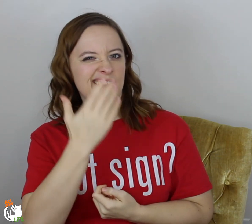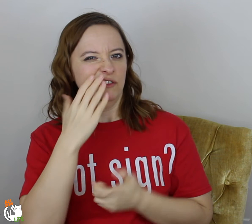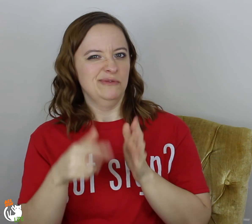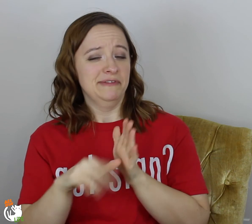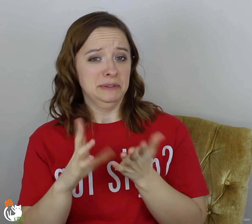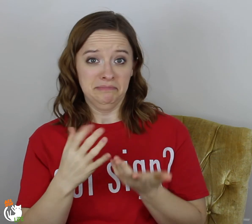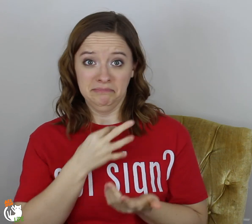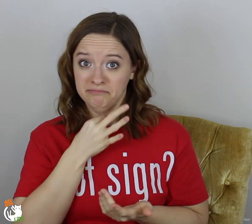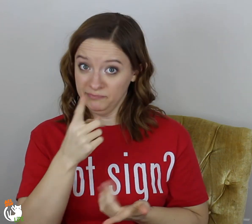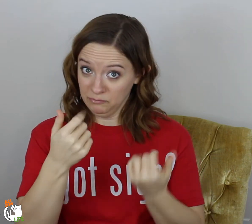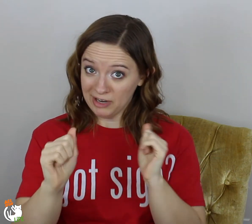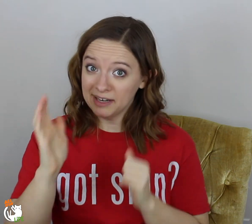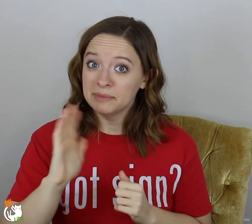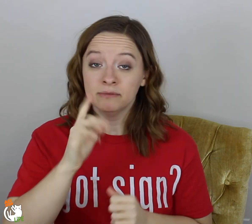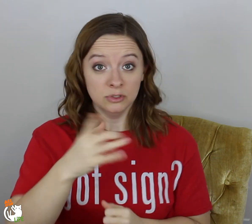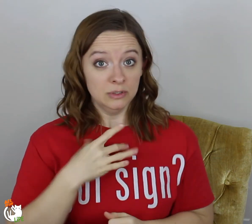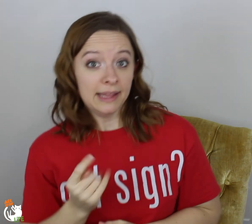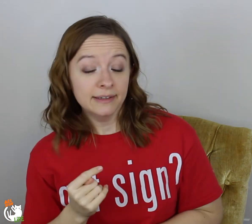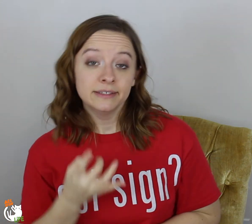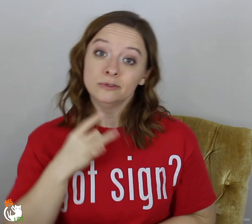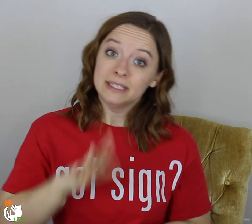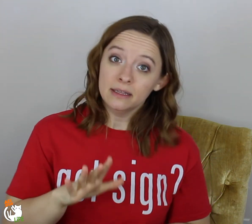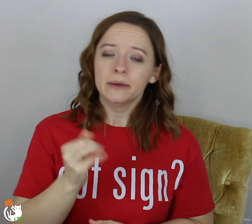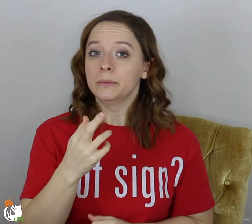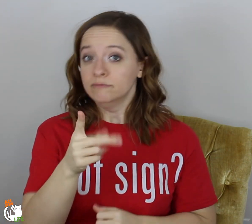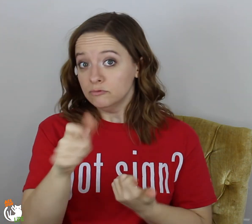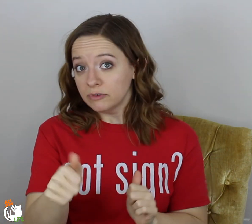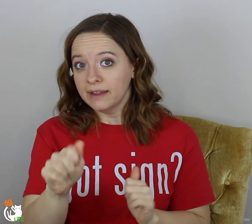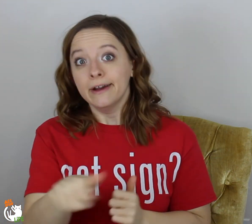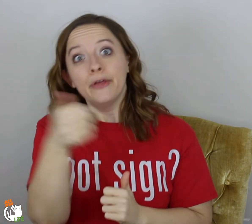It wasn't really a good review for me. So I'm wondering if you tried it, if you liked it or didn't like it?